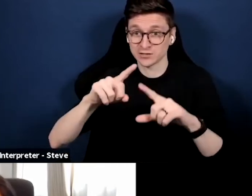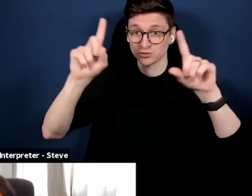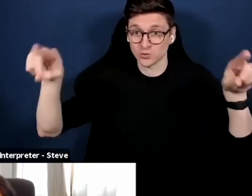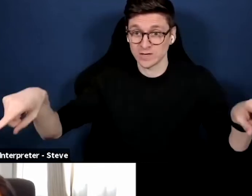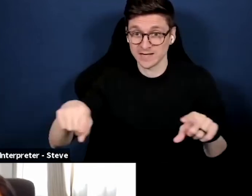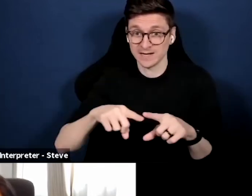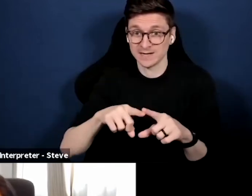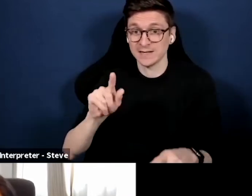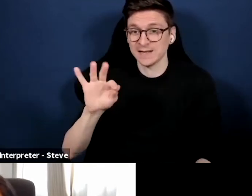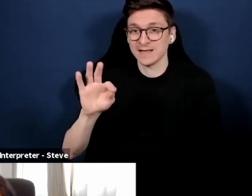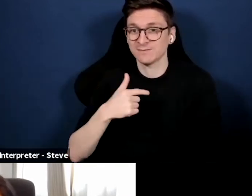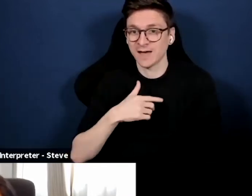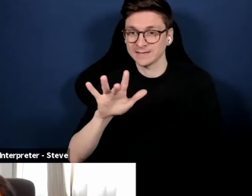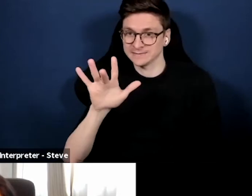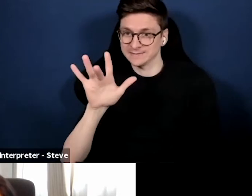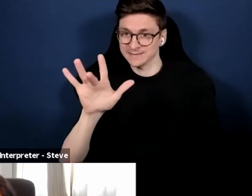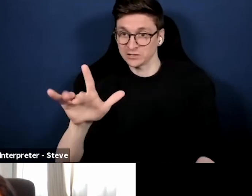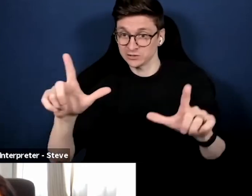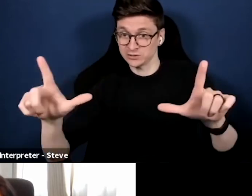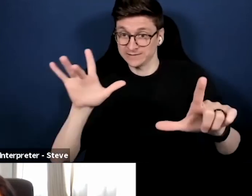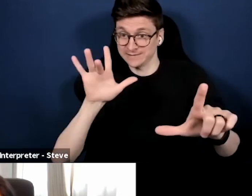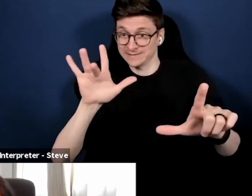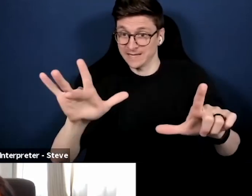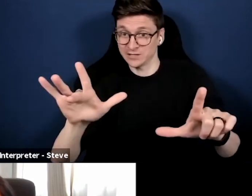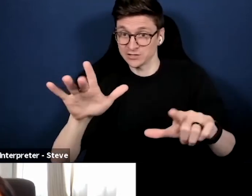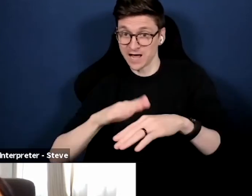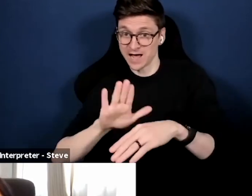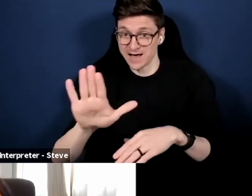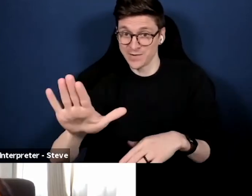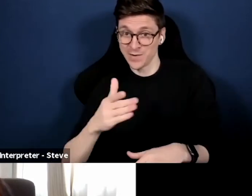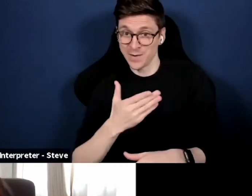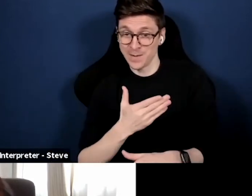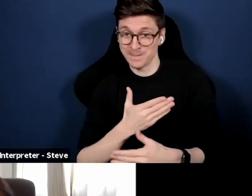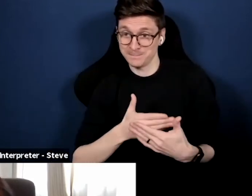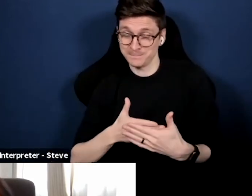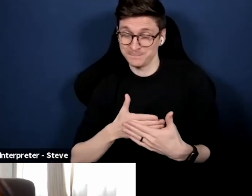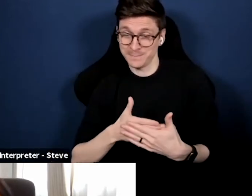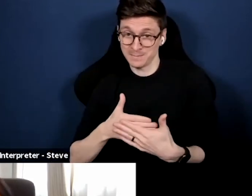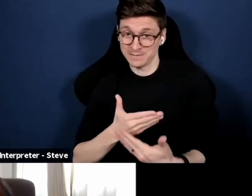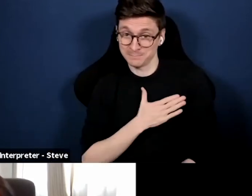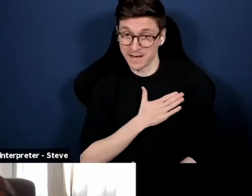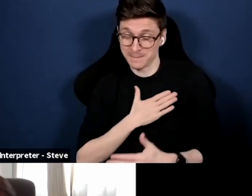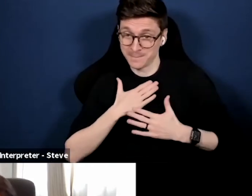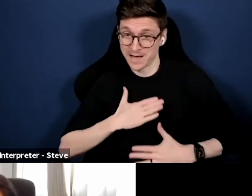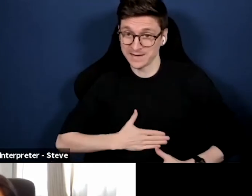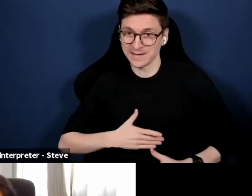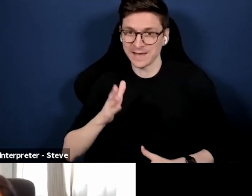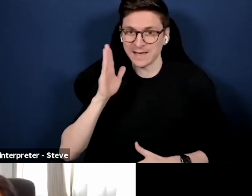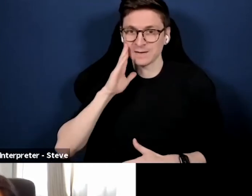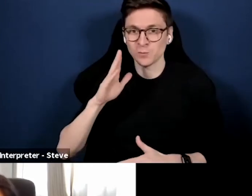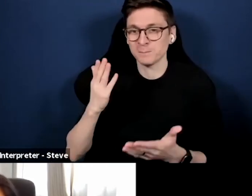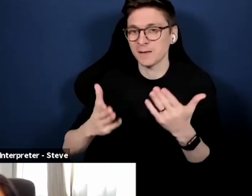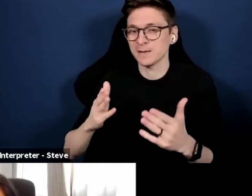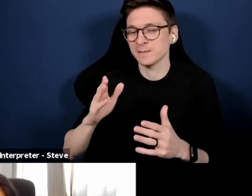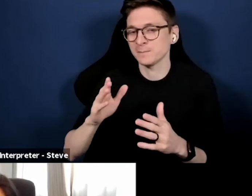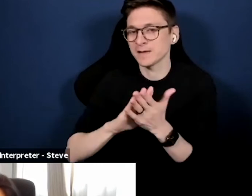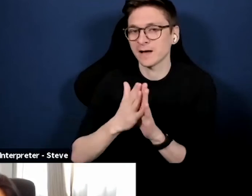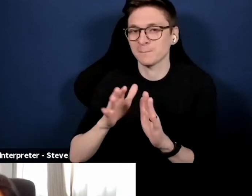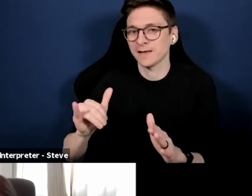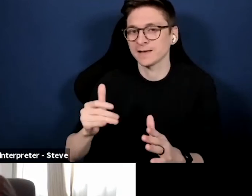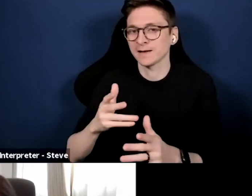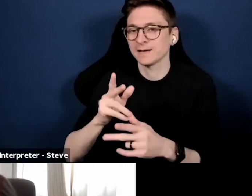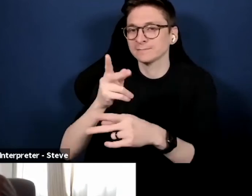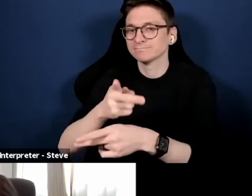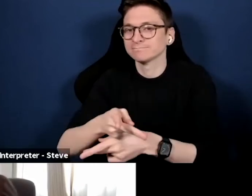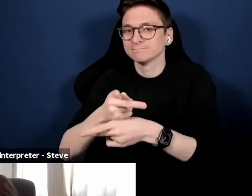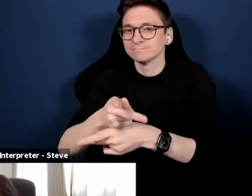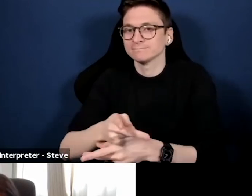x's body then that can be like a caressing touch for example so we so the the the way in which that